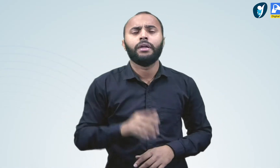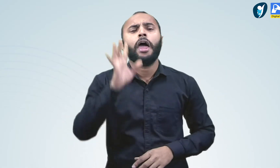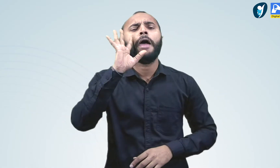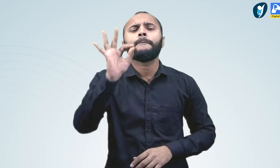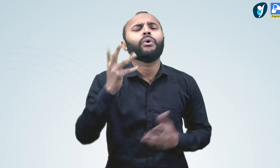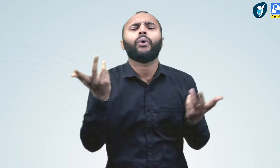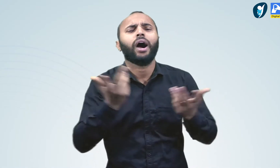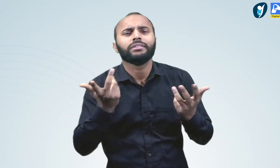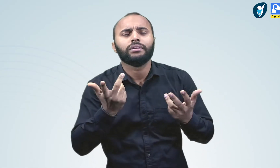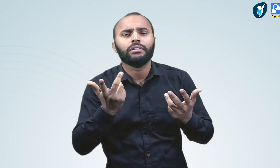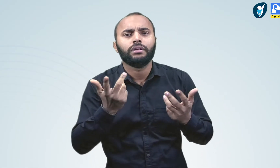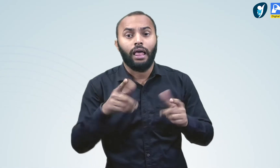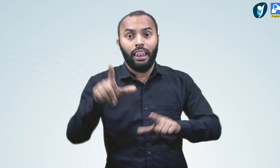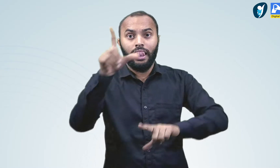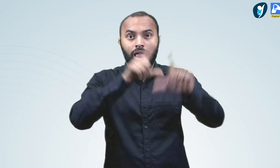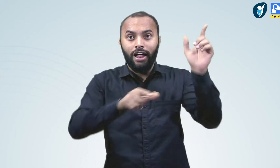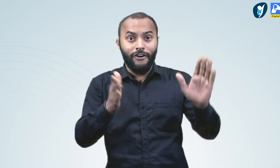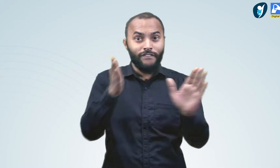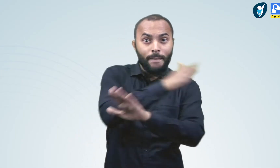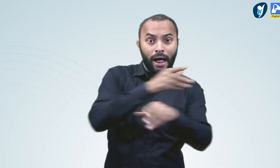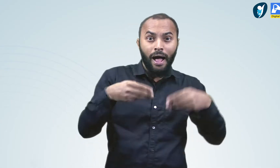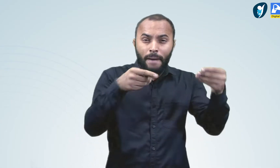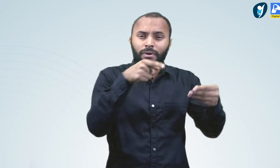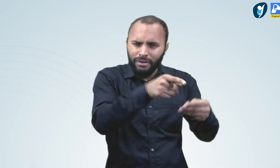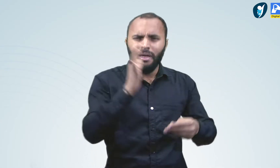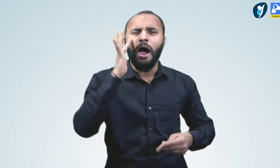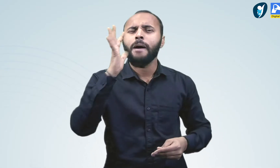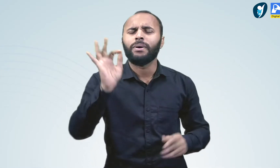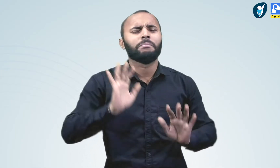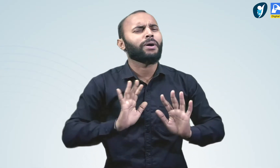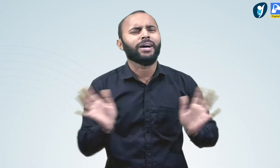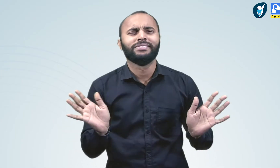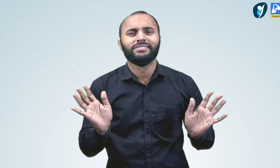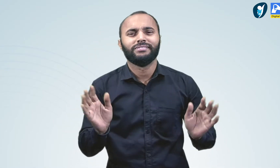What is really important is the exposure to language itself.